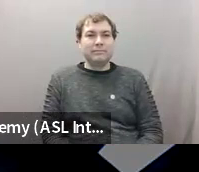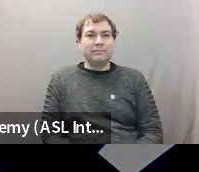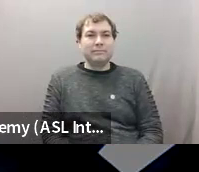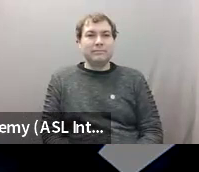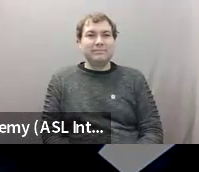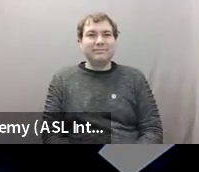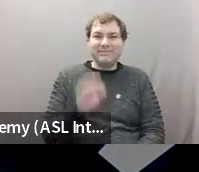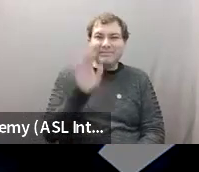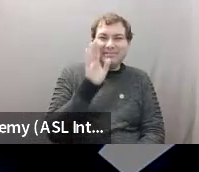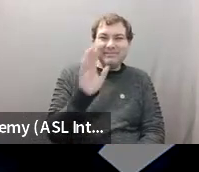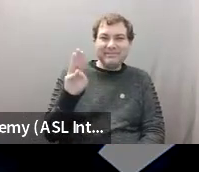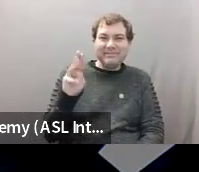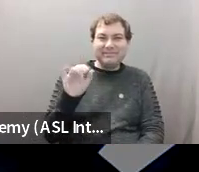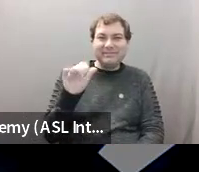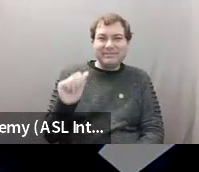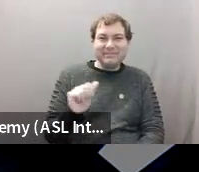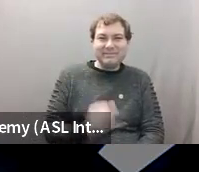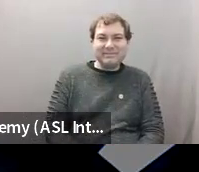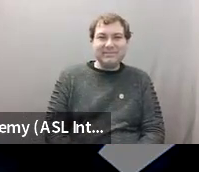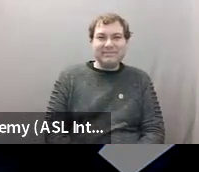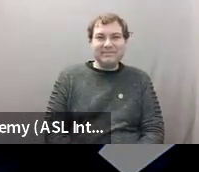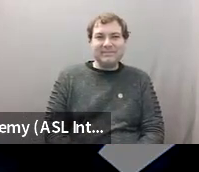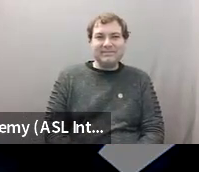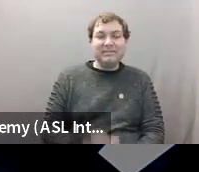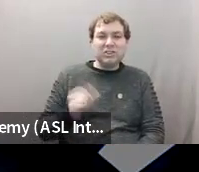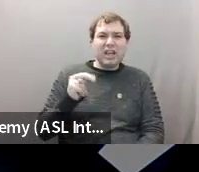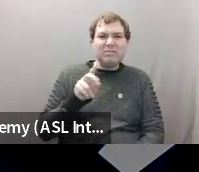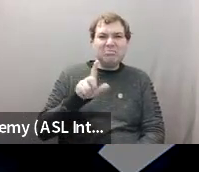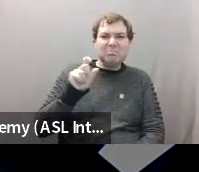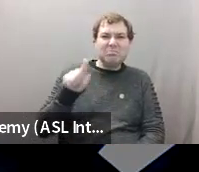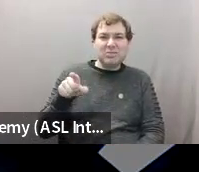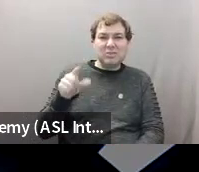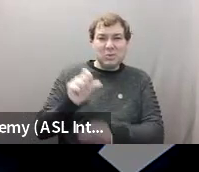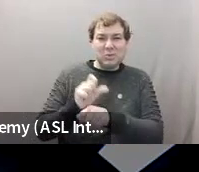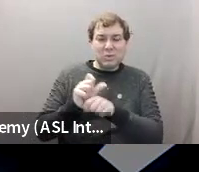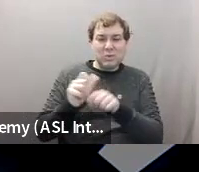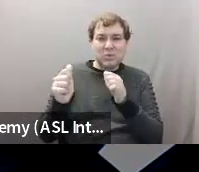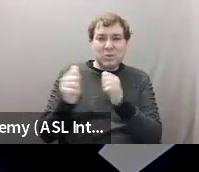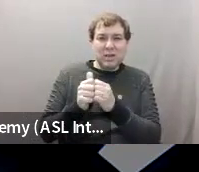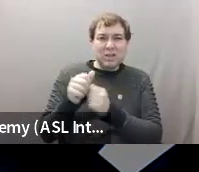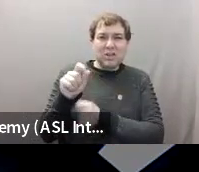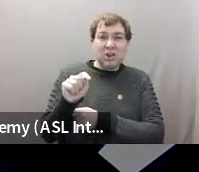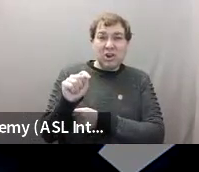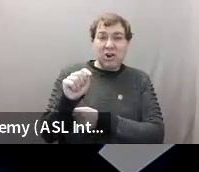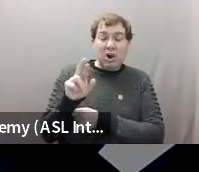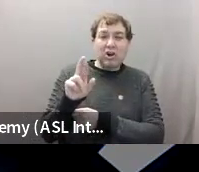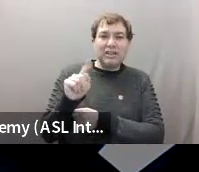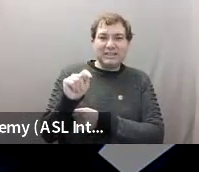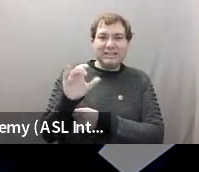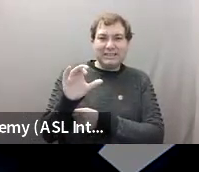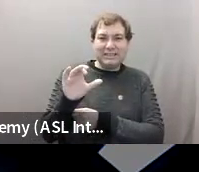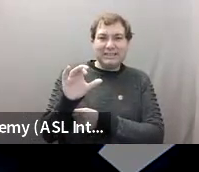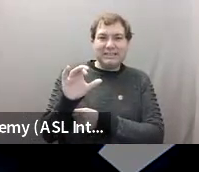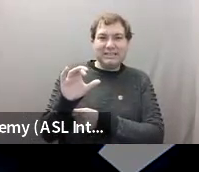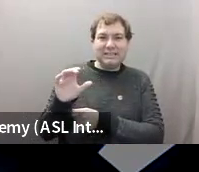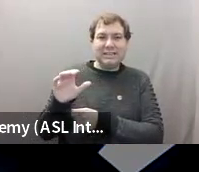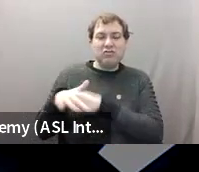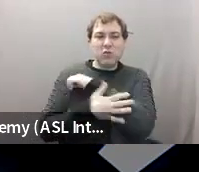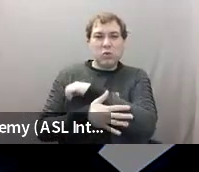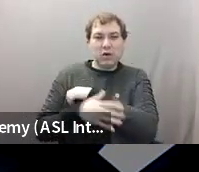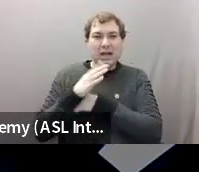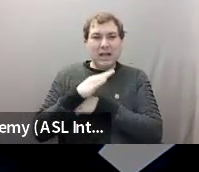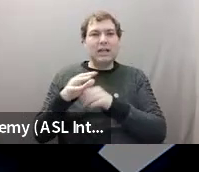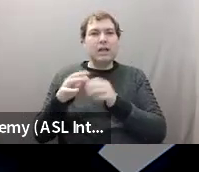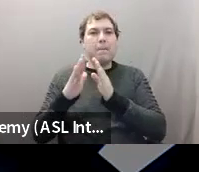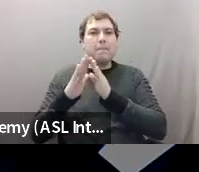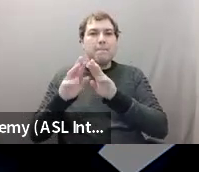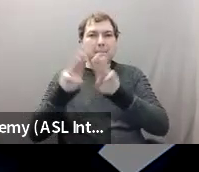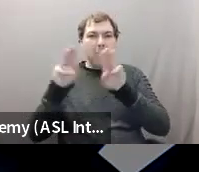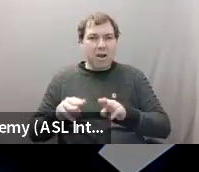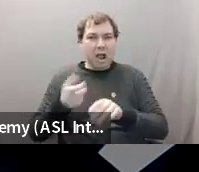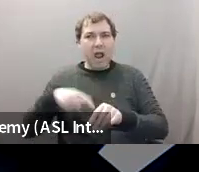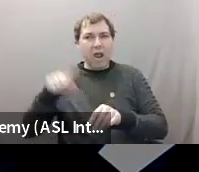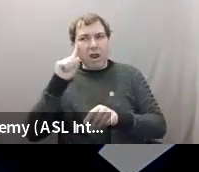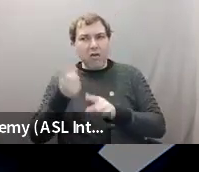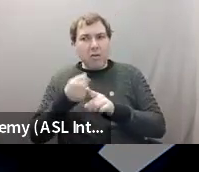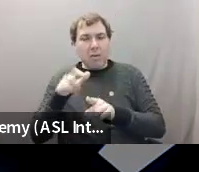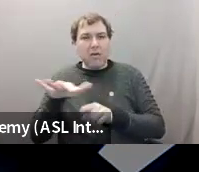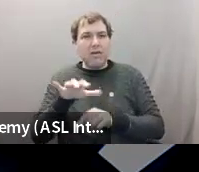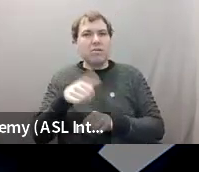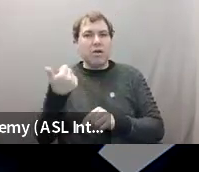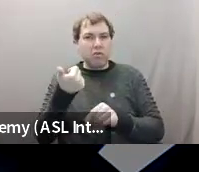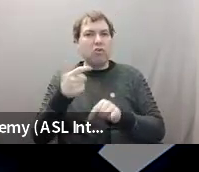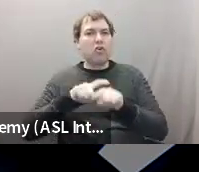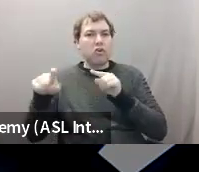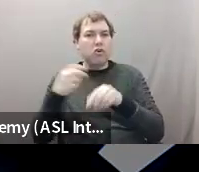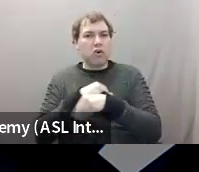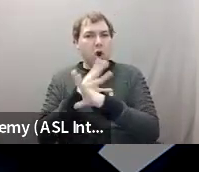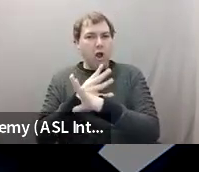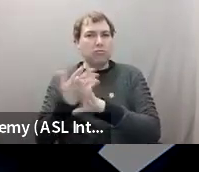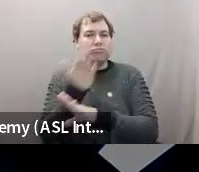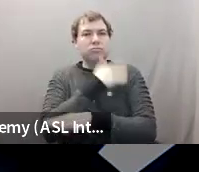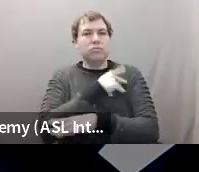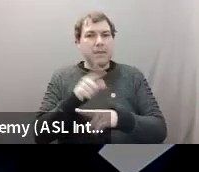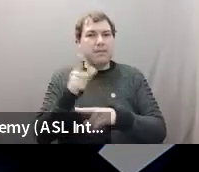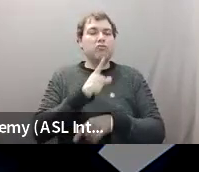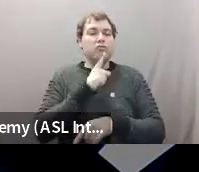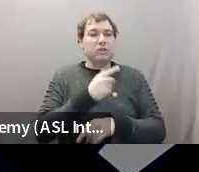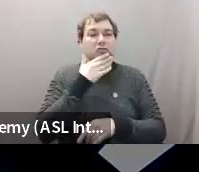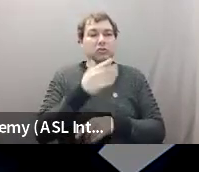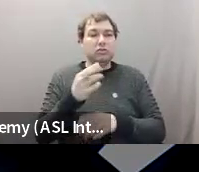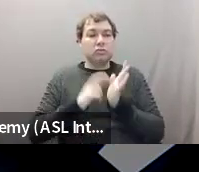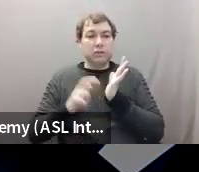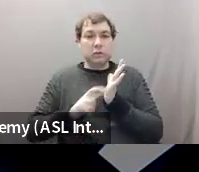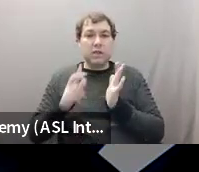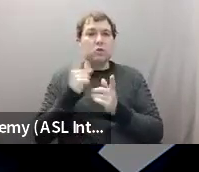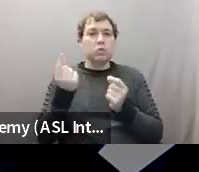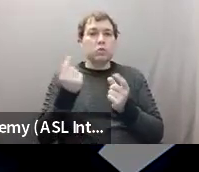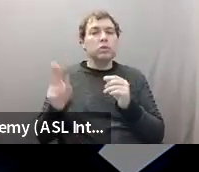Maria Cordova: Hi! It's me again Maria and Jen. I was wondering if you've ever worked with the Rtc. Rural. They're based out of the University of Montana, and I actually heard about them through one of these calls a while ago. But they've been a really good resource. They do national